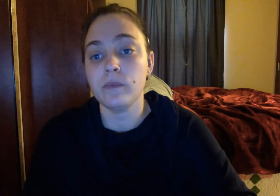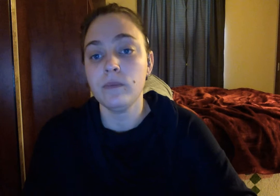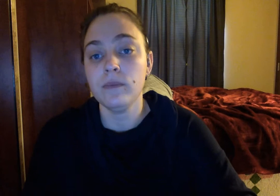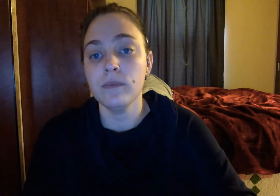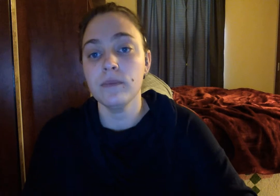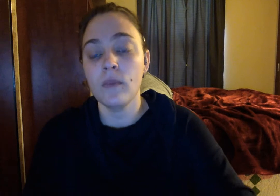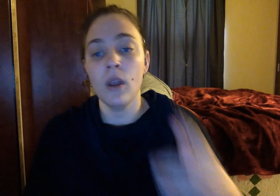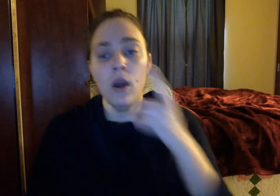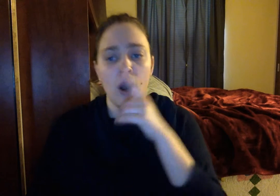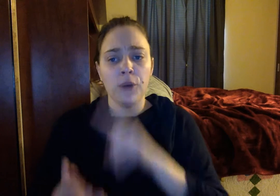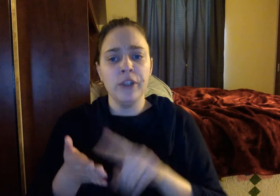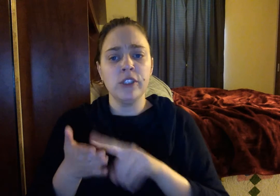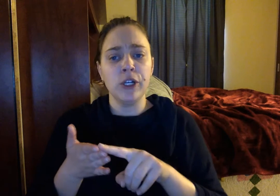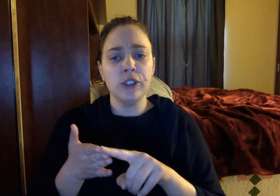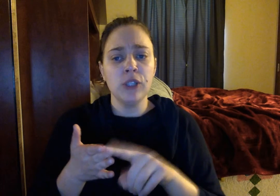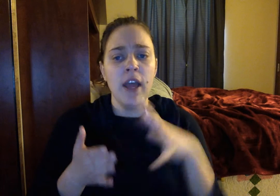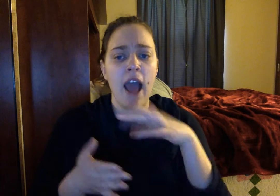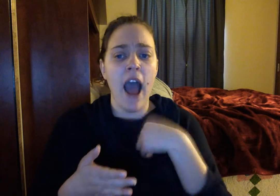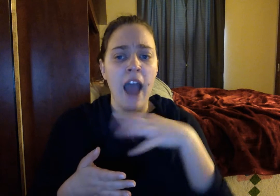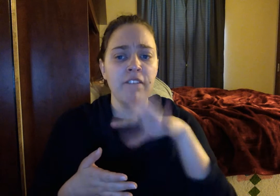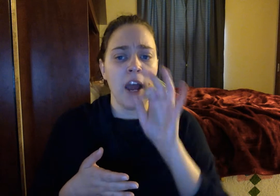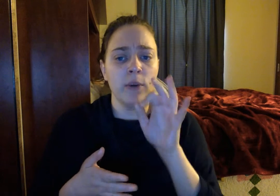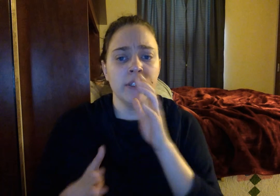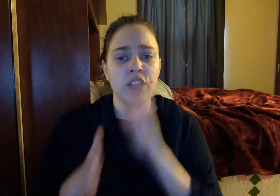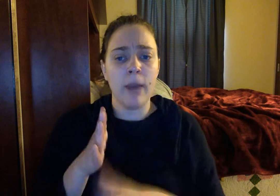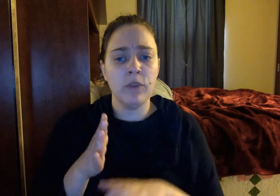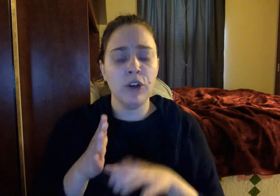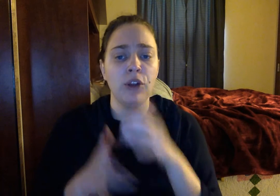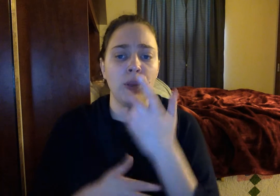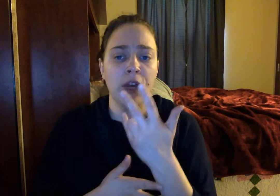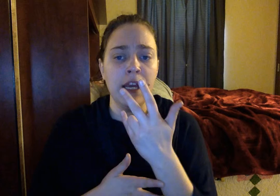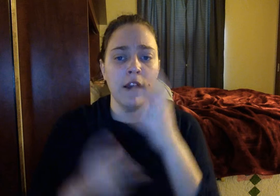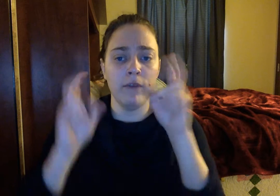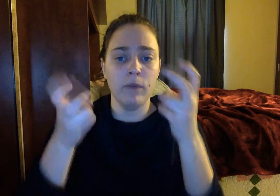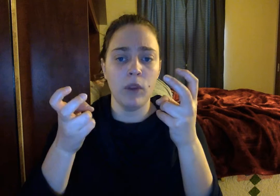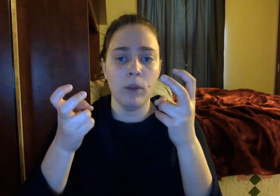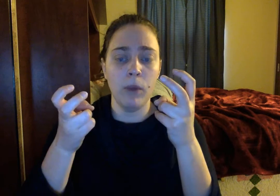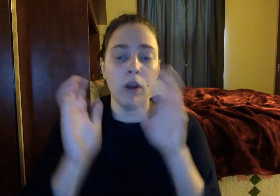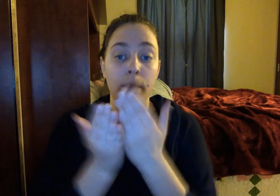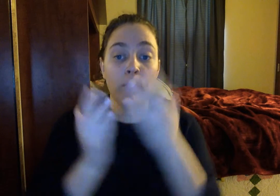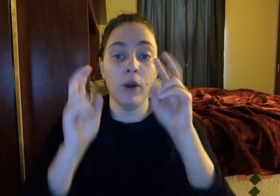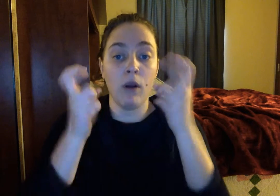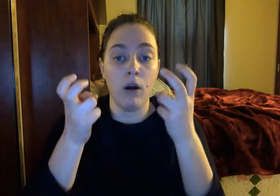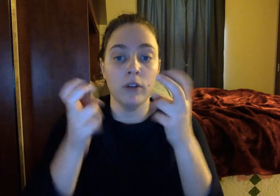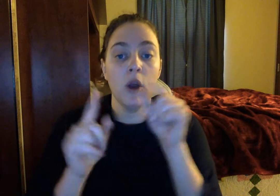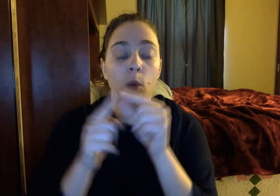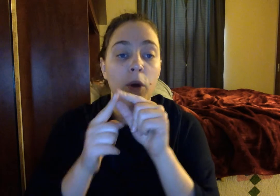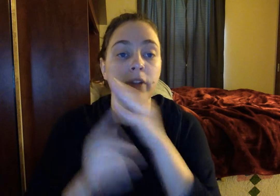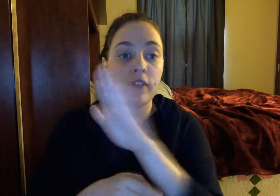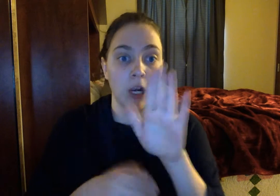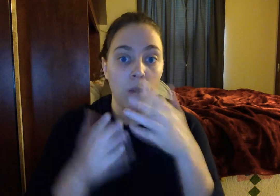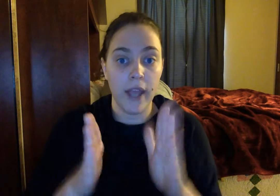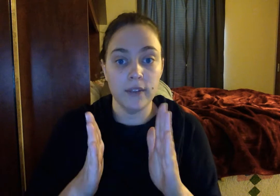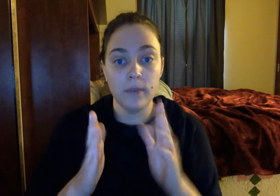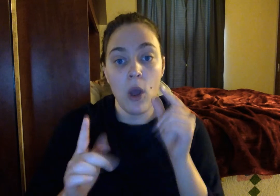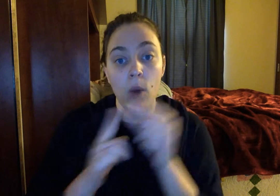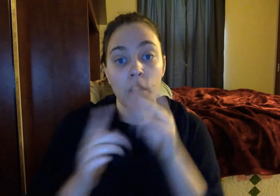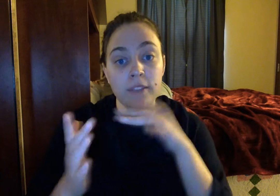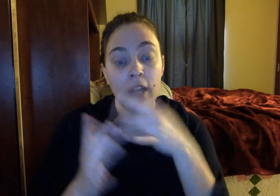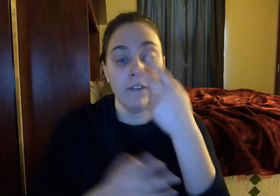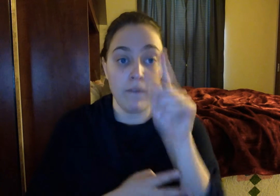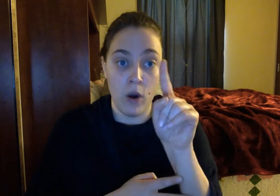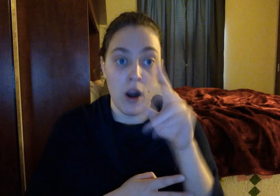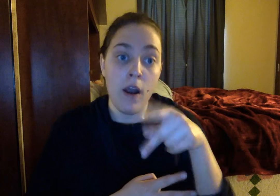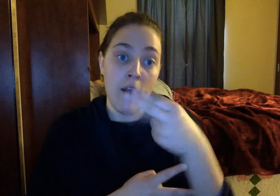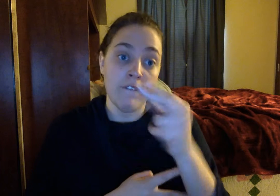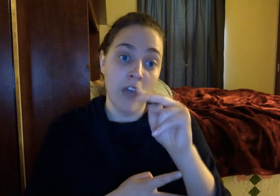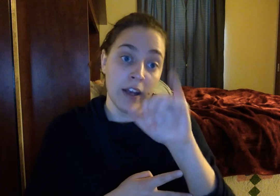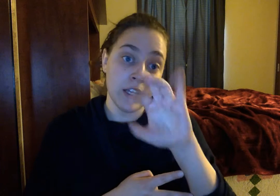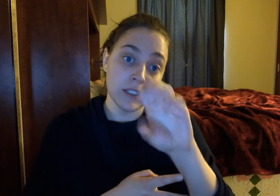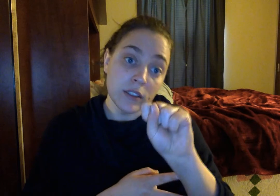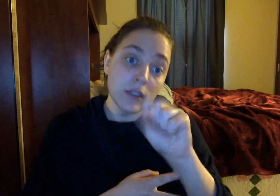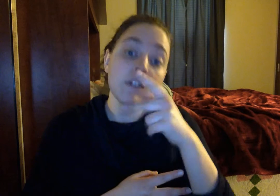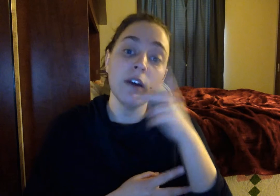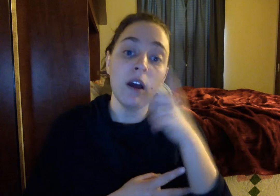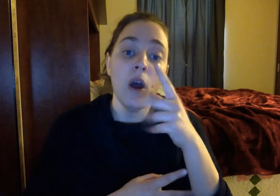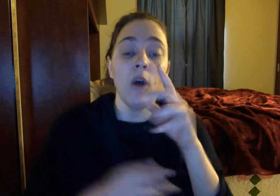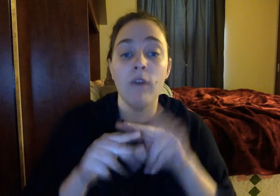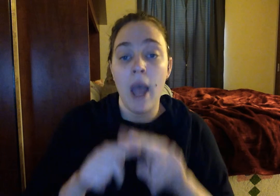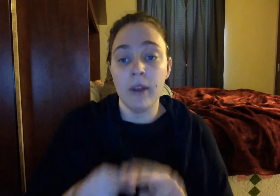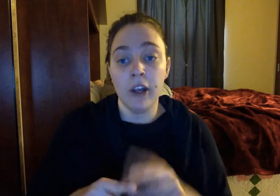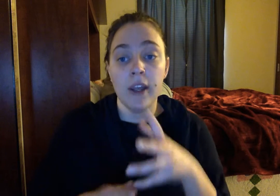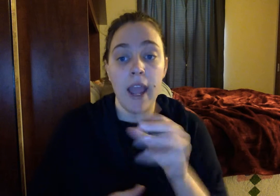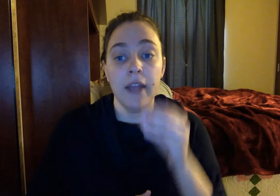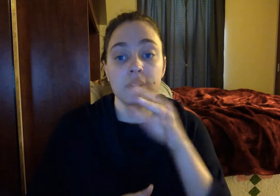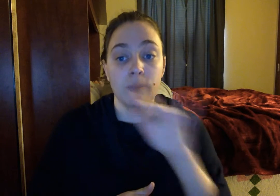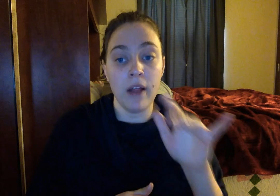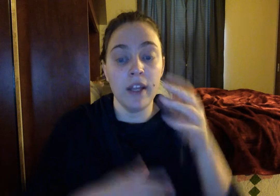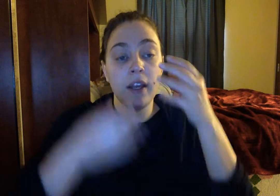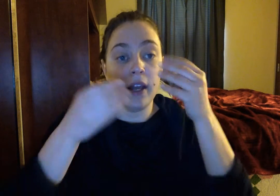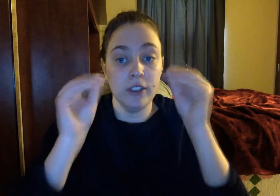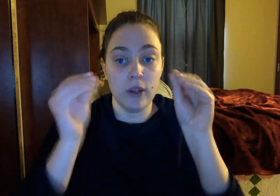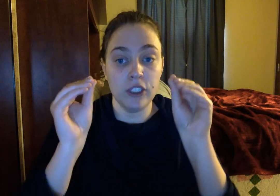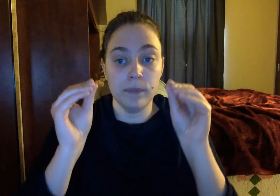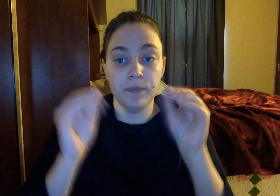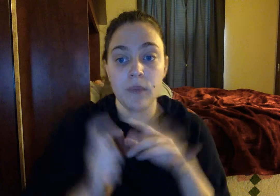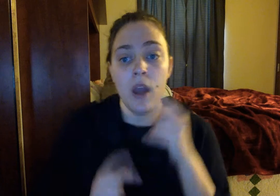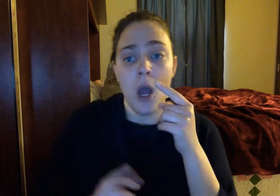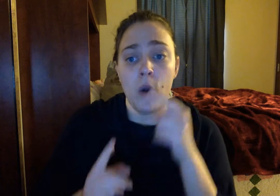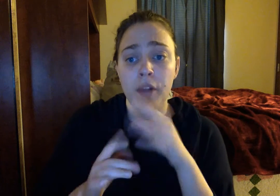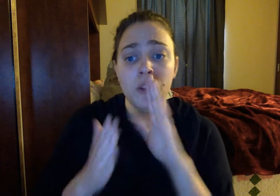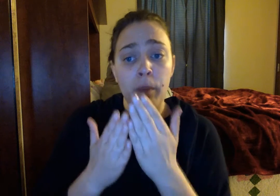For research, I found in Chapter 3 of “Words Their Ways: Word Study for Phonics, Vocabulary, and Spelling Instruction. According to this book,